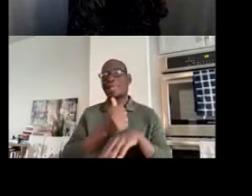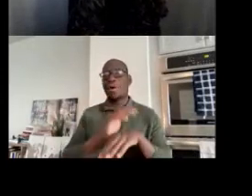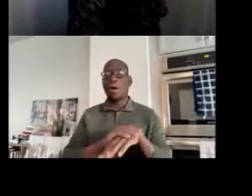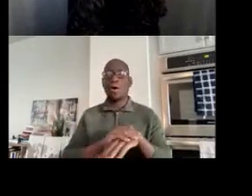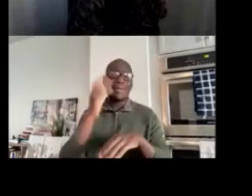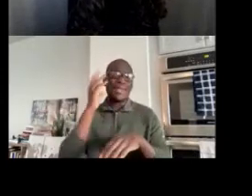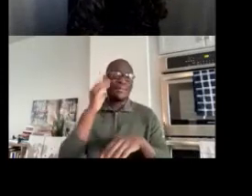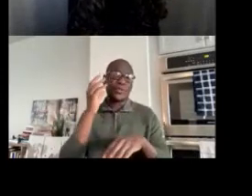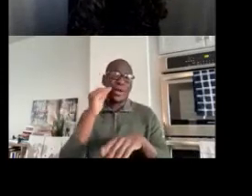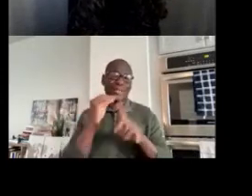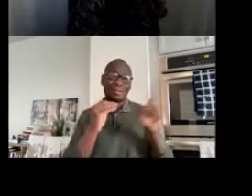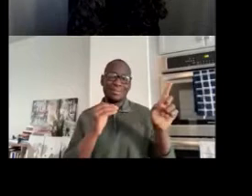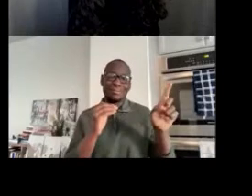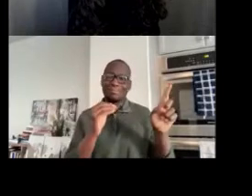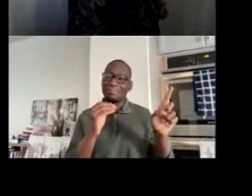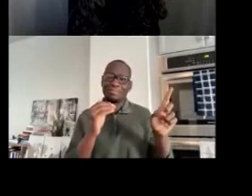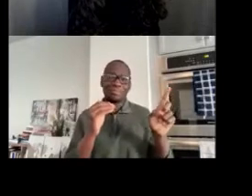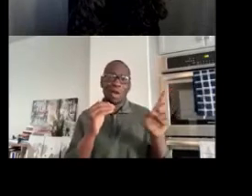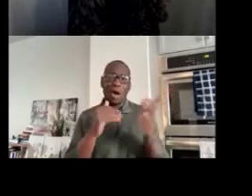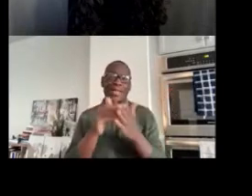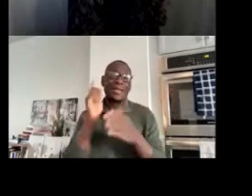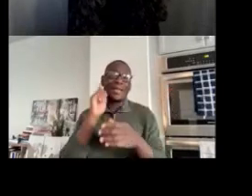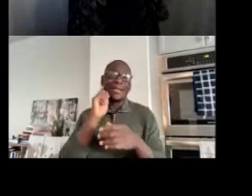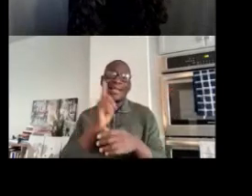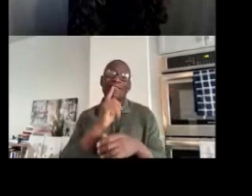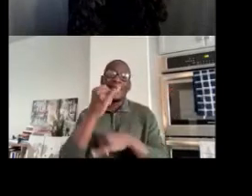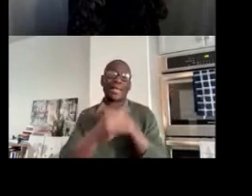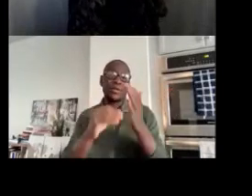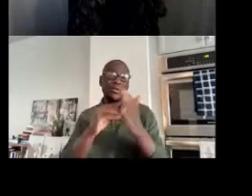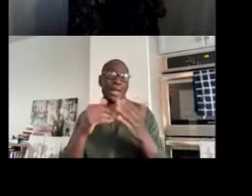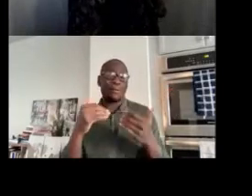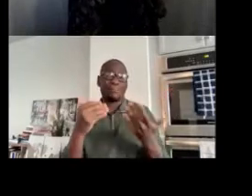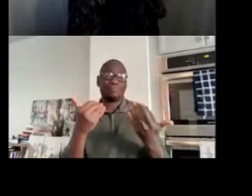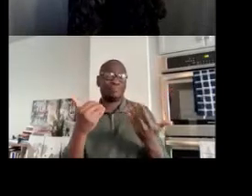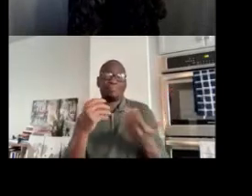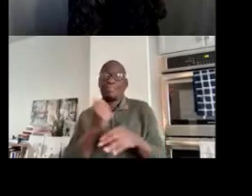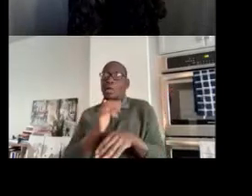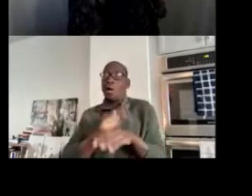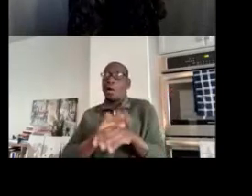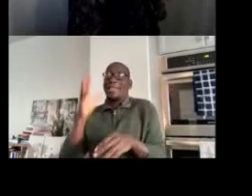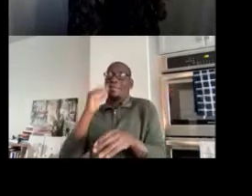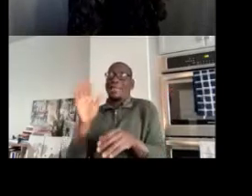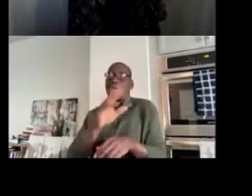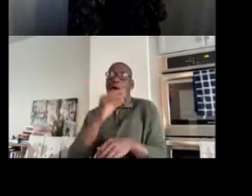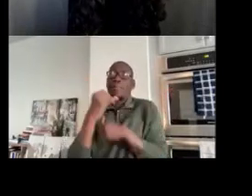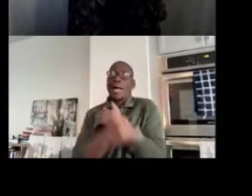I can handle communication just fine on my own and that is based on their experience, based on